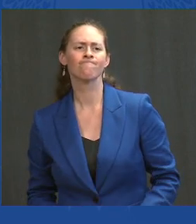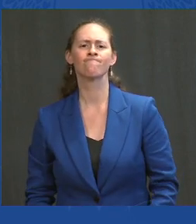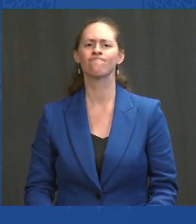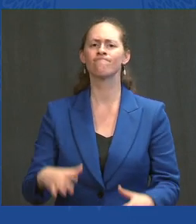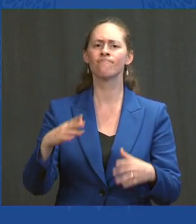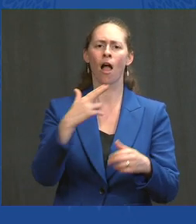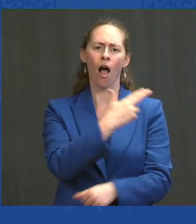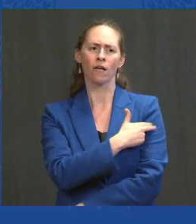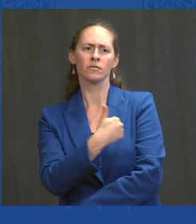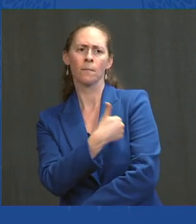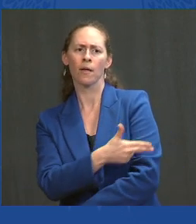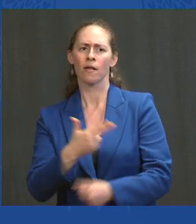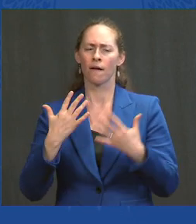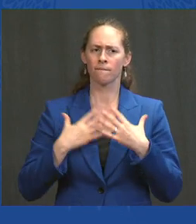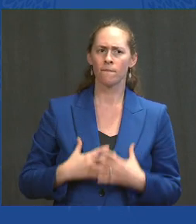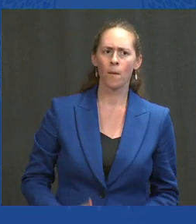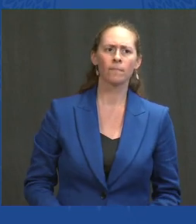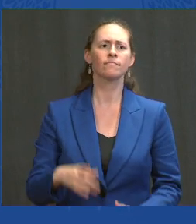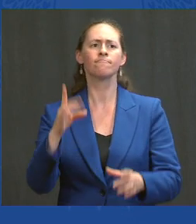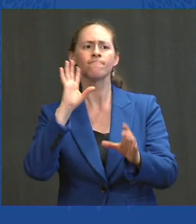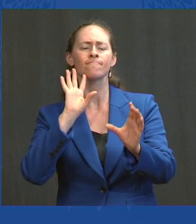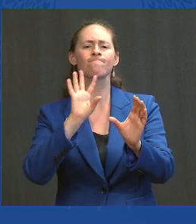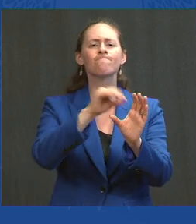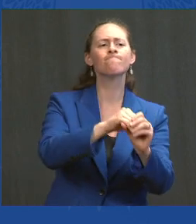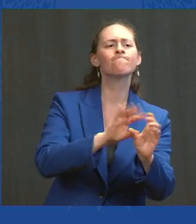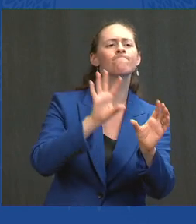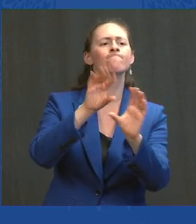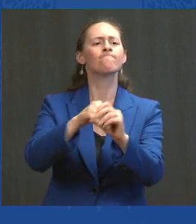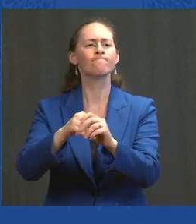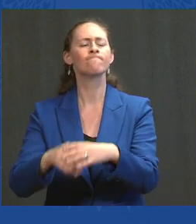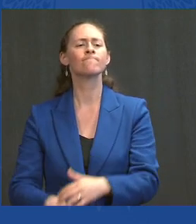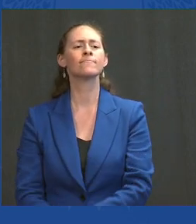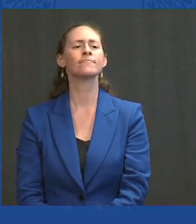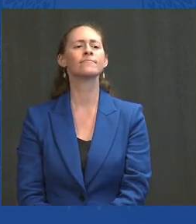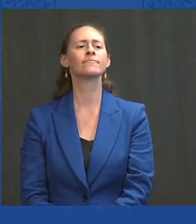in the Smithsonian's National Museum of American History exhibit on COVID-19.